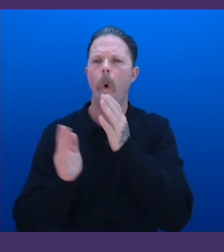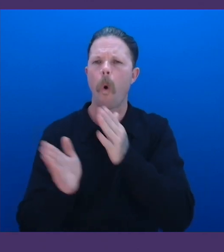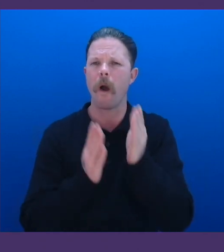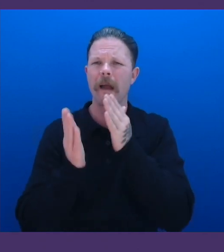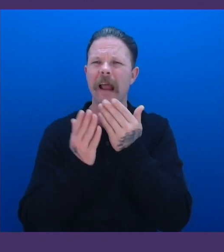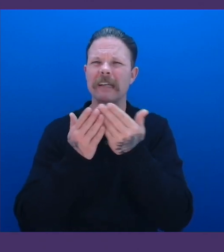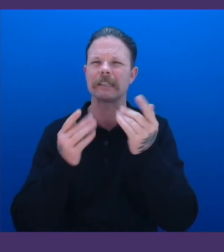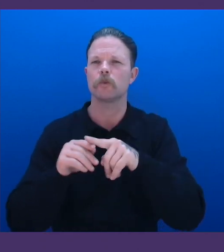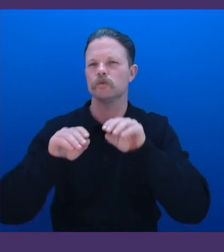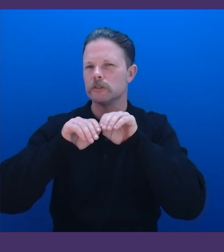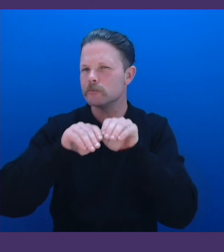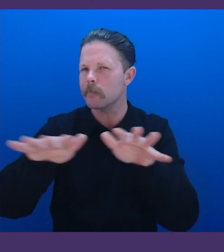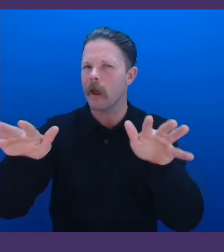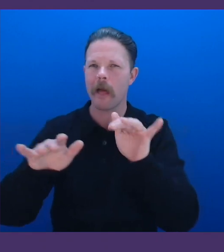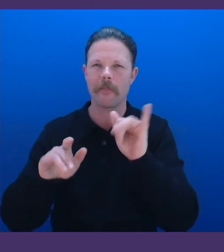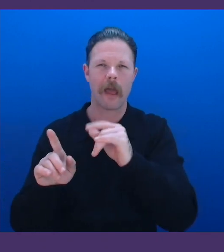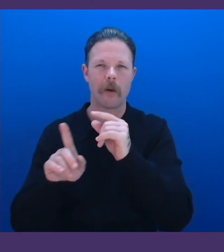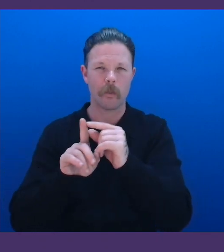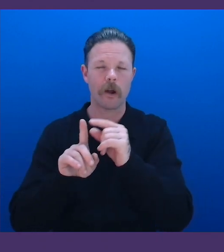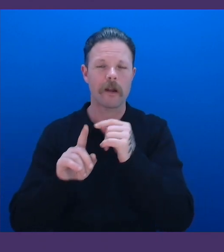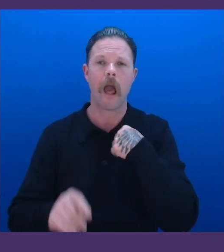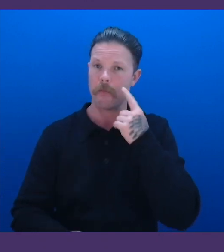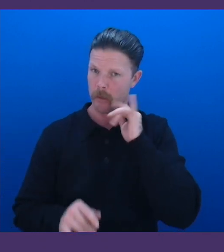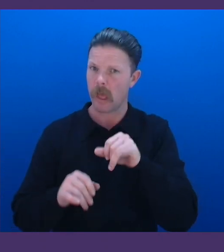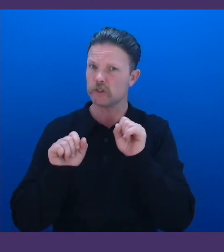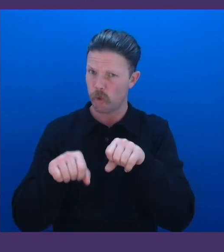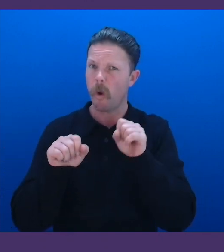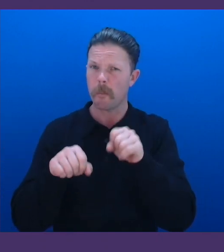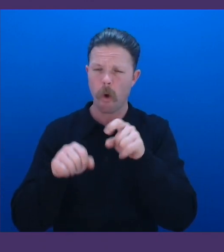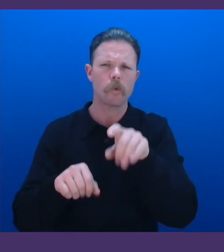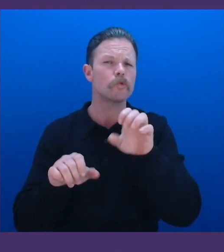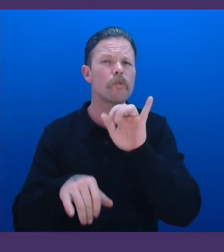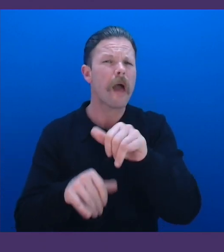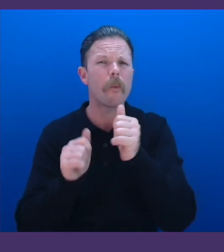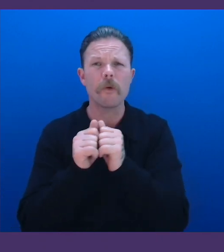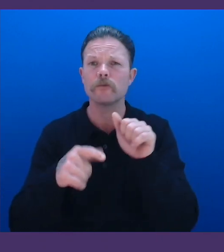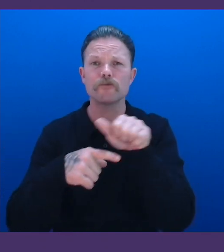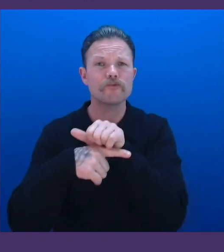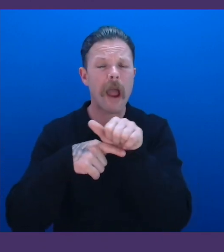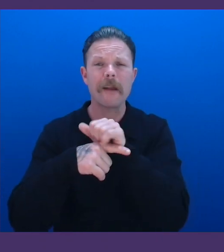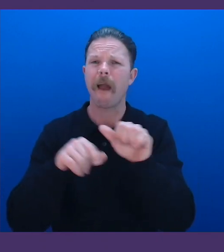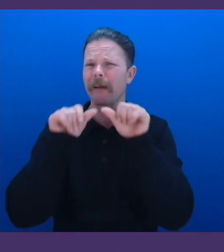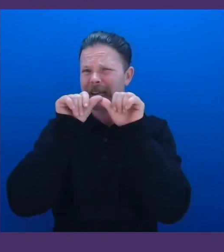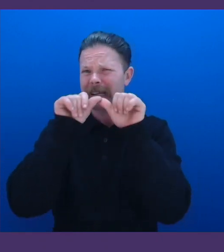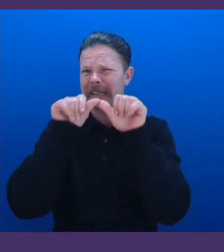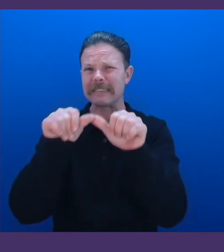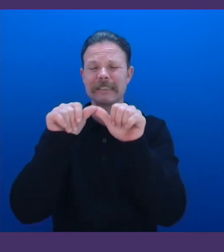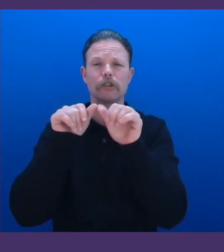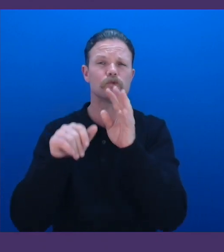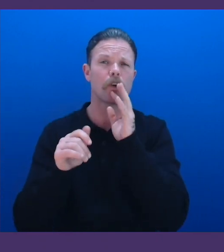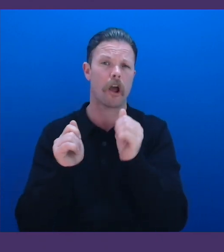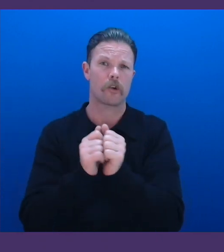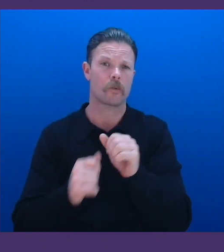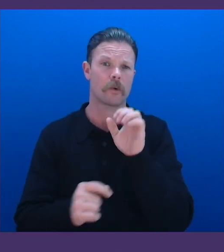I think that is doable and you can do it with training. And I mean, continue talking about the EAA like we are doing.